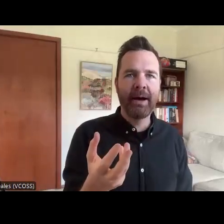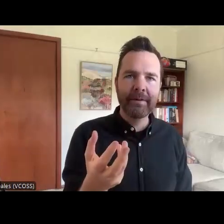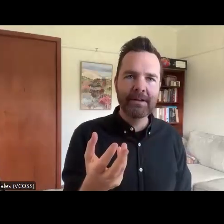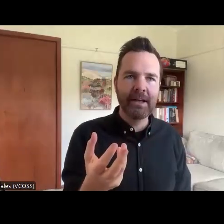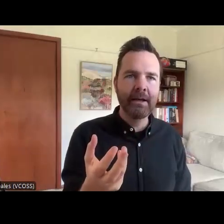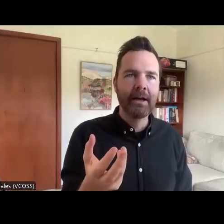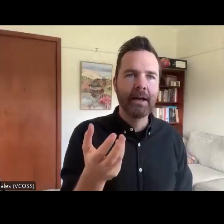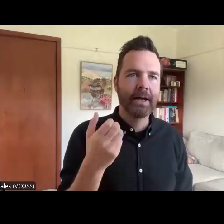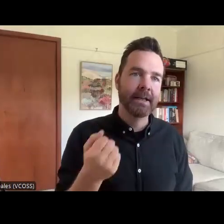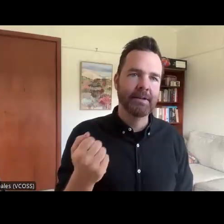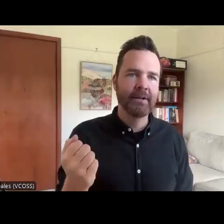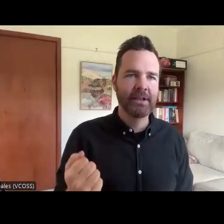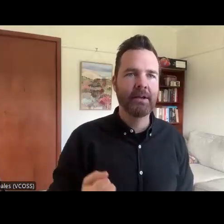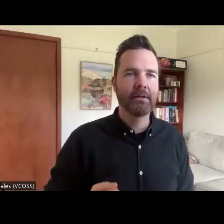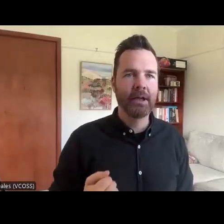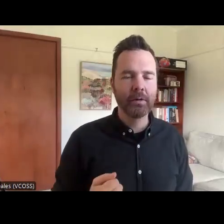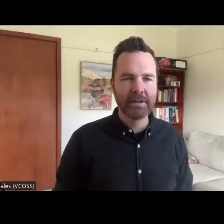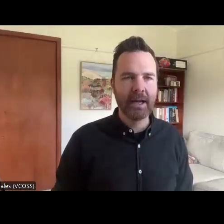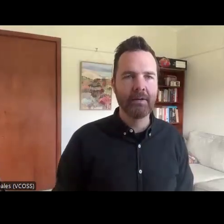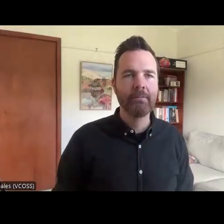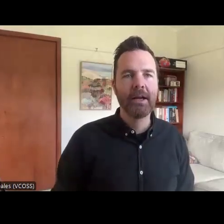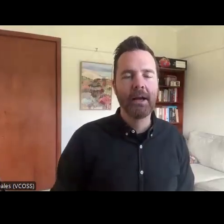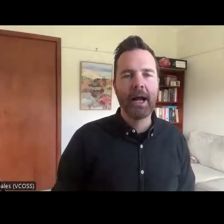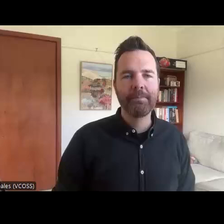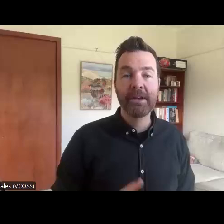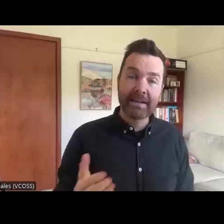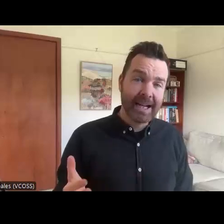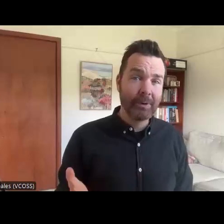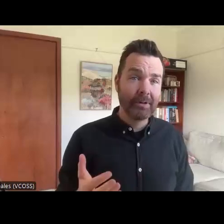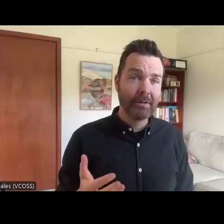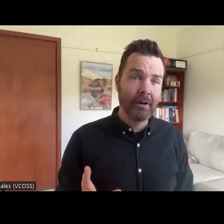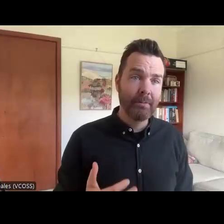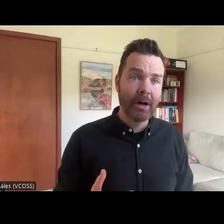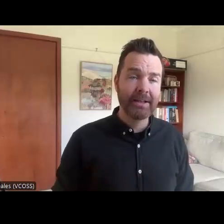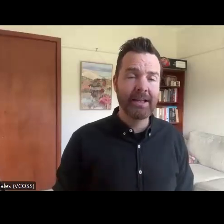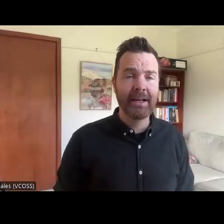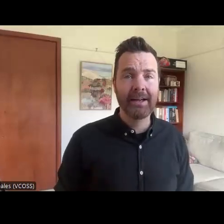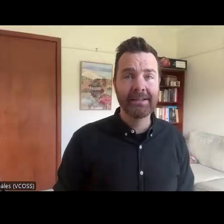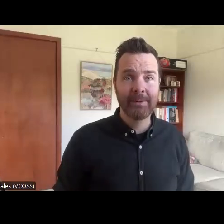advocacy it's going to serve us in in good stead. The next couple on my list here are some of